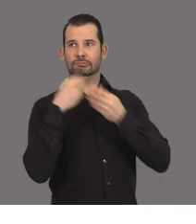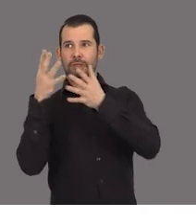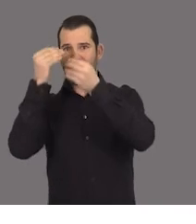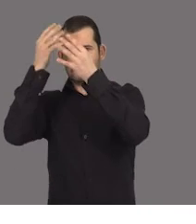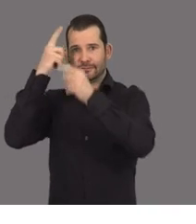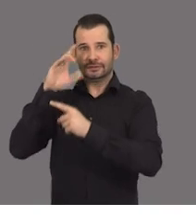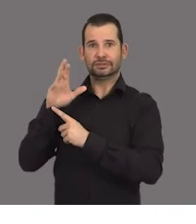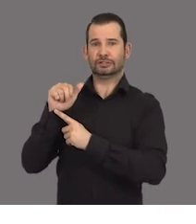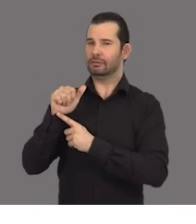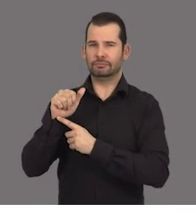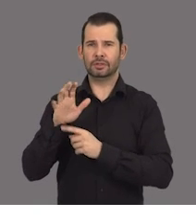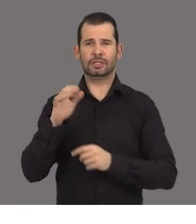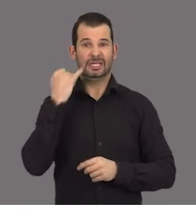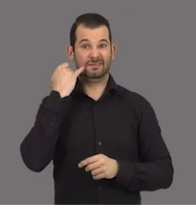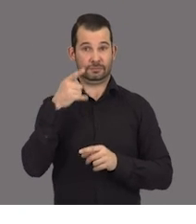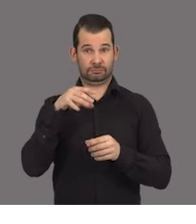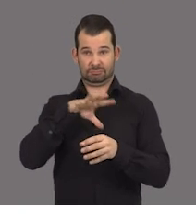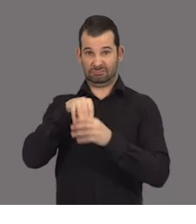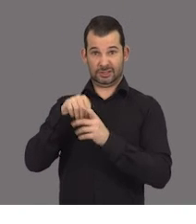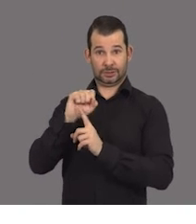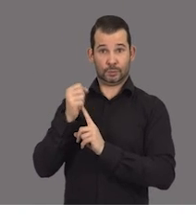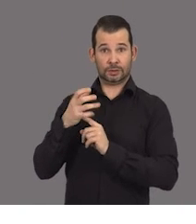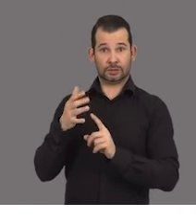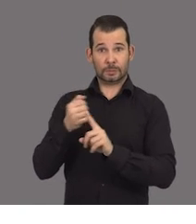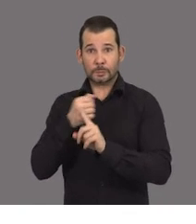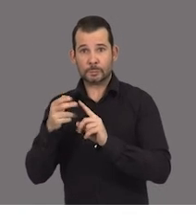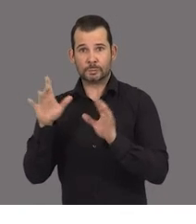If you are in a situation of abuse or violence and cannot